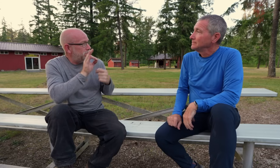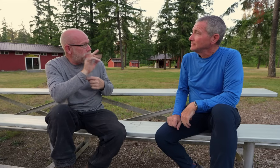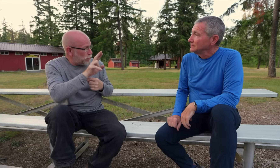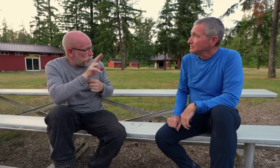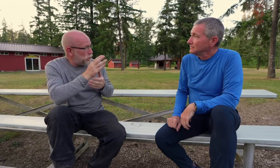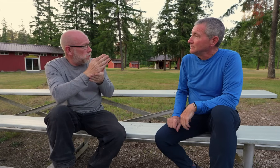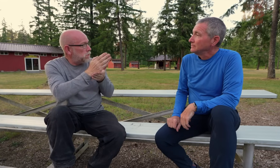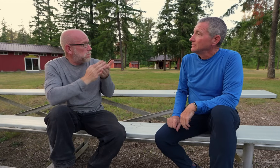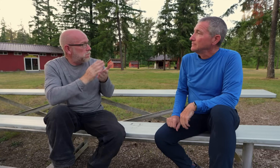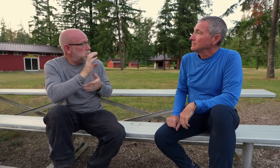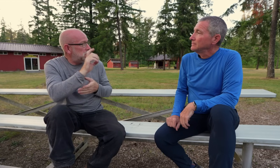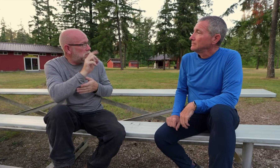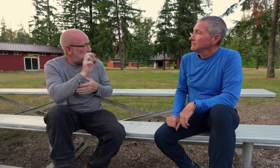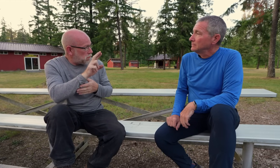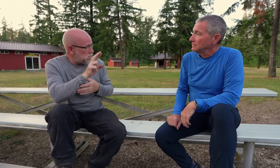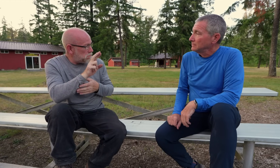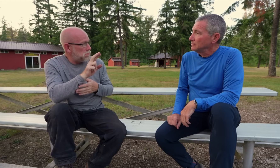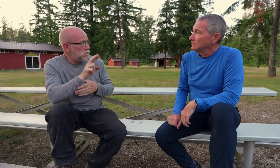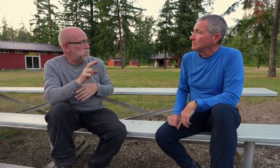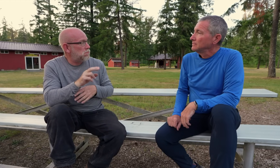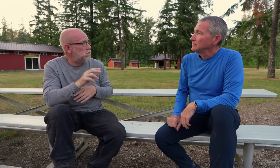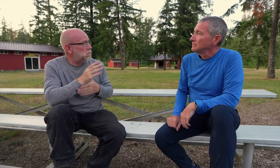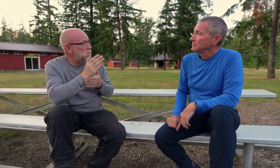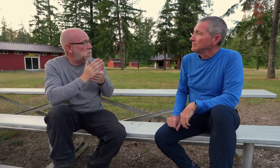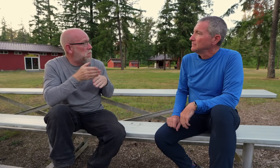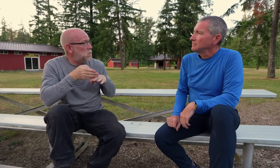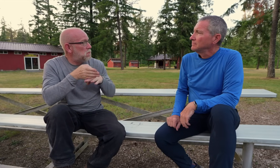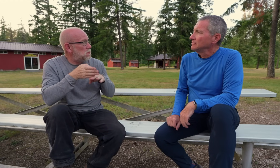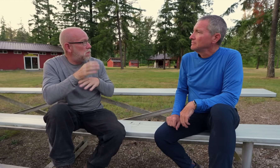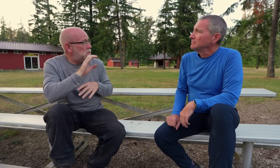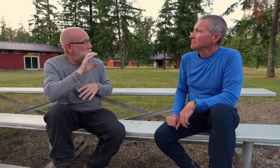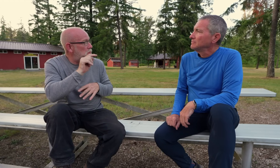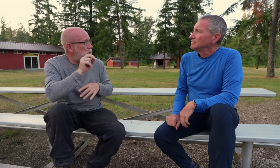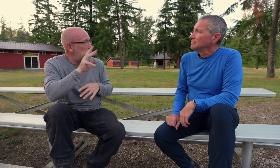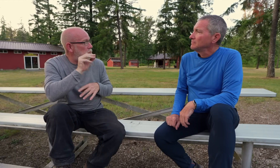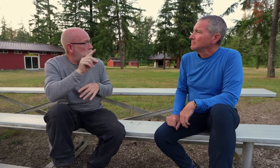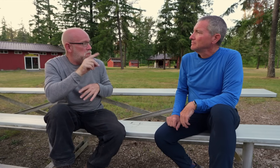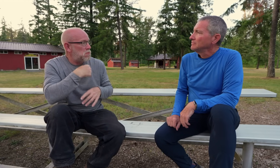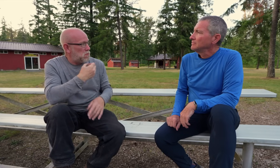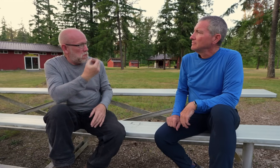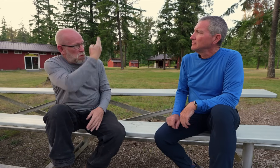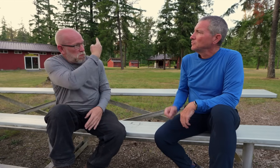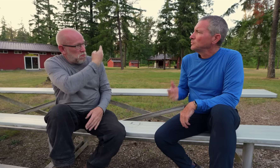Some of the wood is fir, some is cedar. If it’s cottonwood, we throw it out.